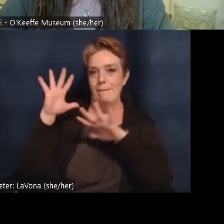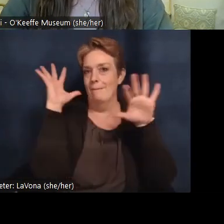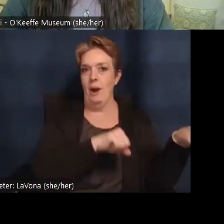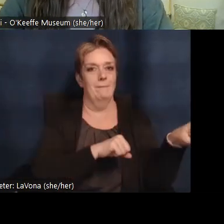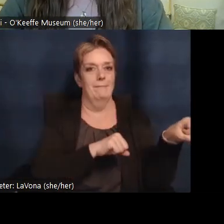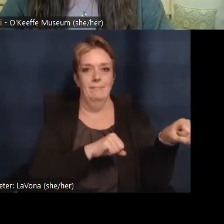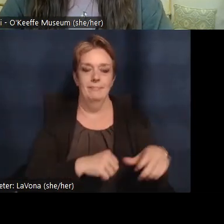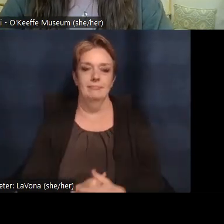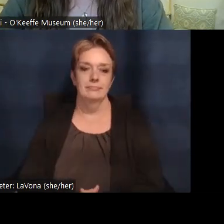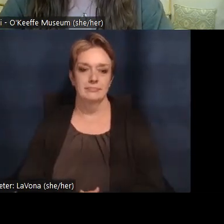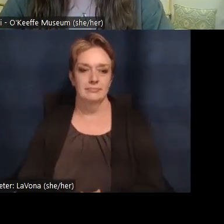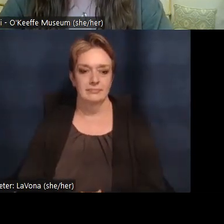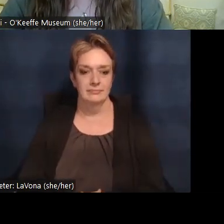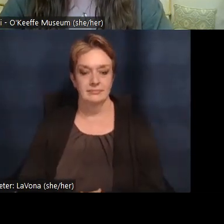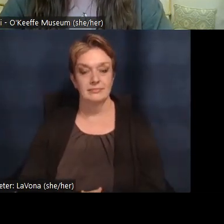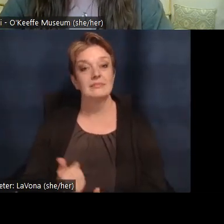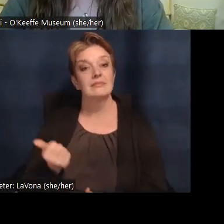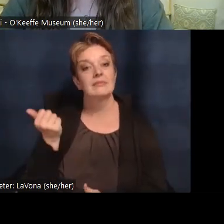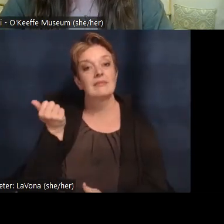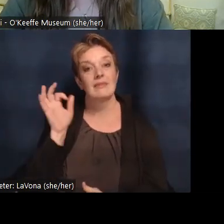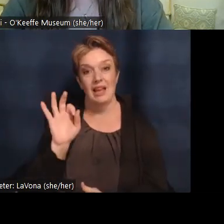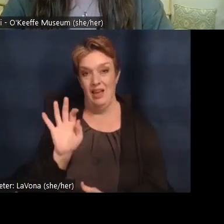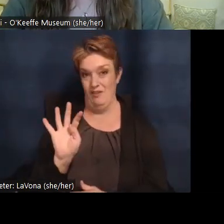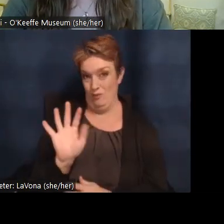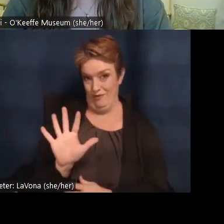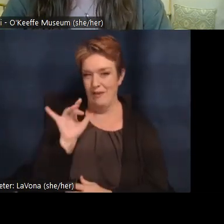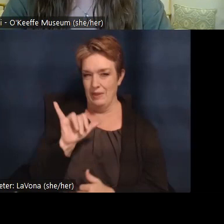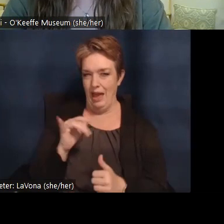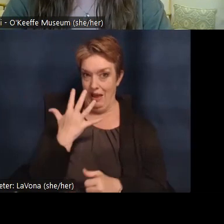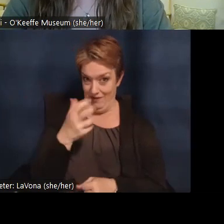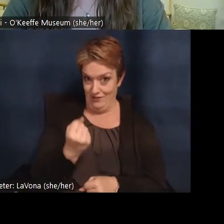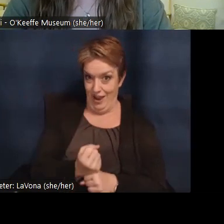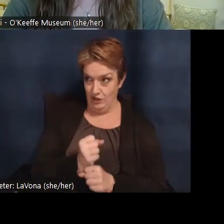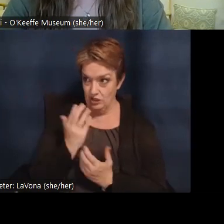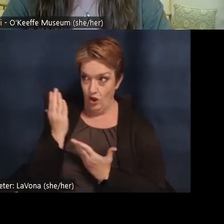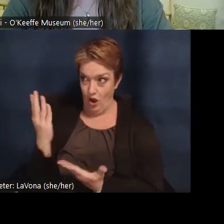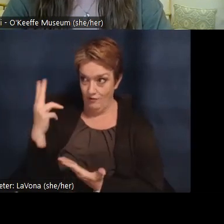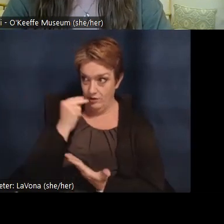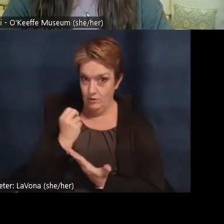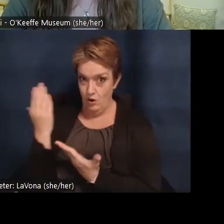However, in 1940, after five years of being told no about the Abiquiú property,